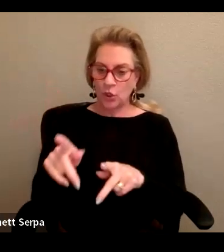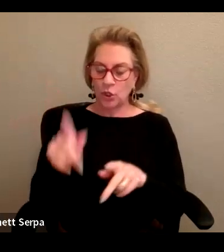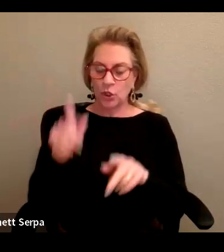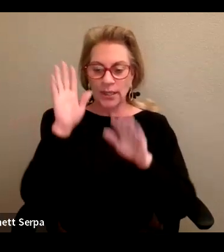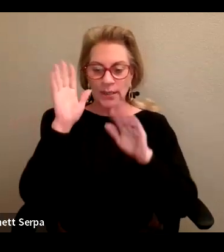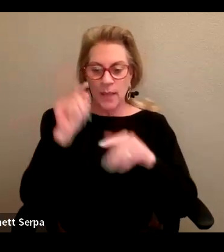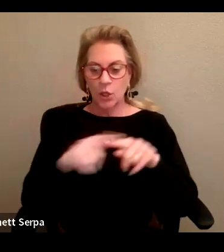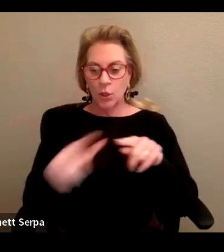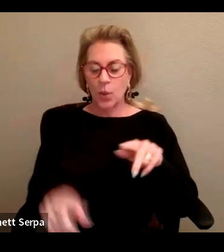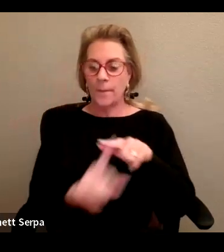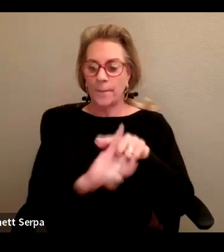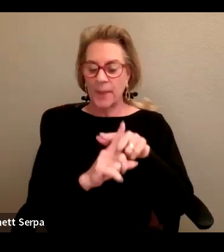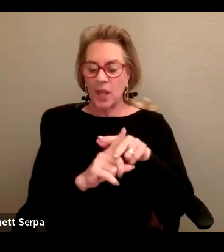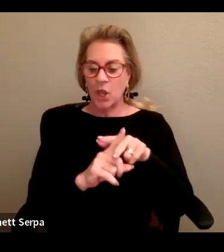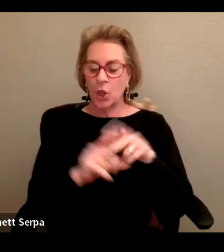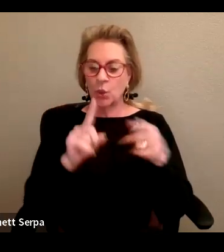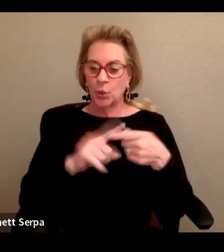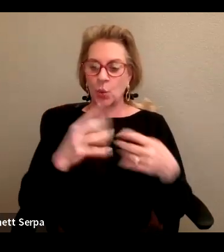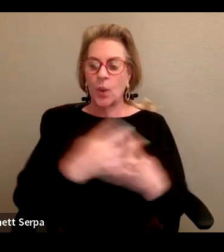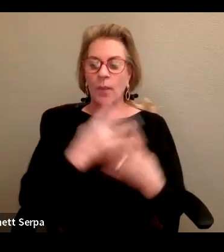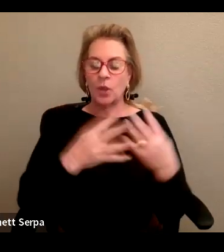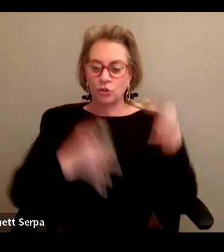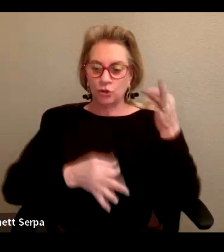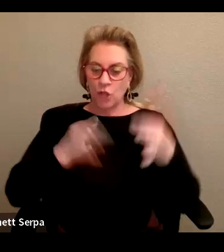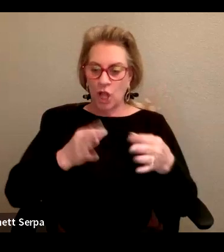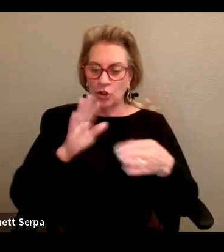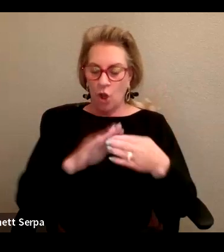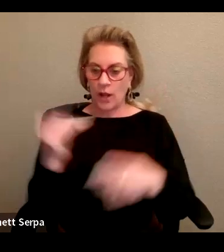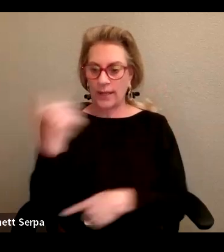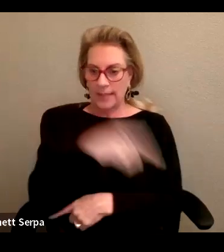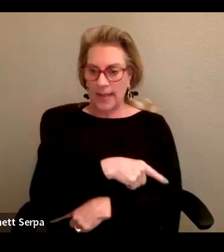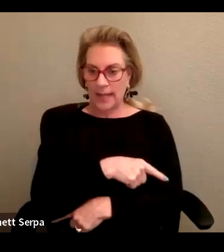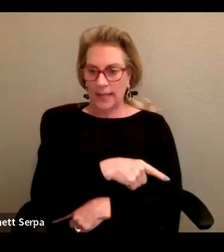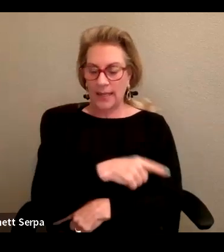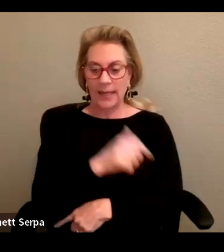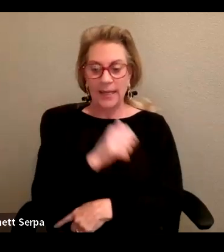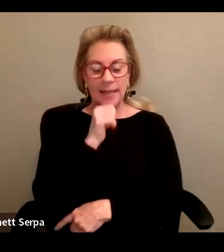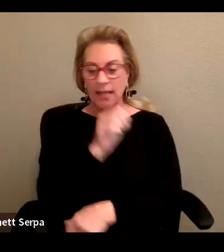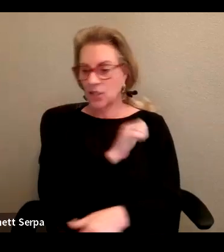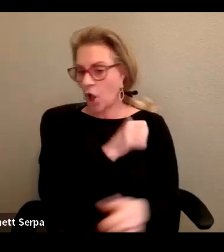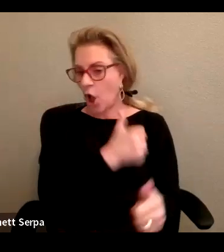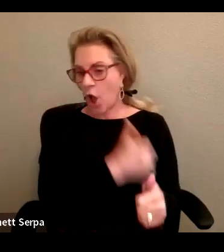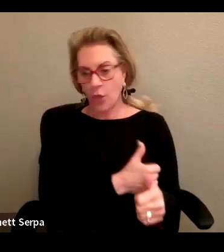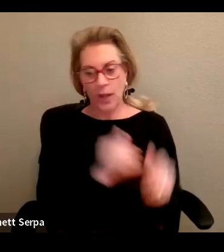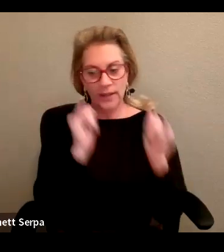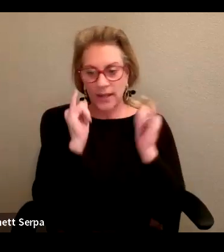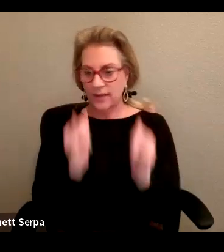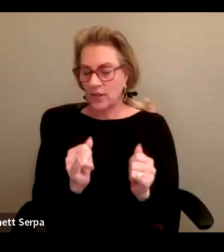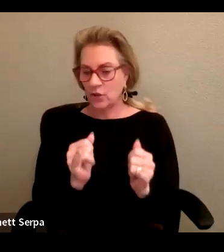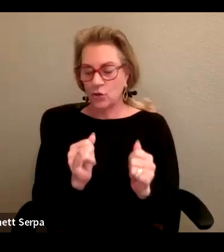judge on a certain date and notice to appear does not authorize an individual's arrest by